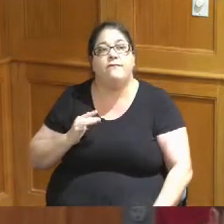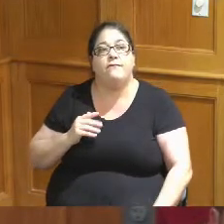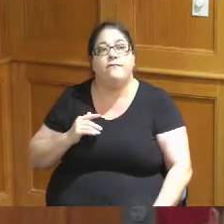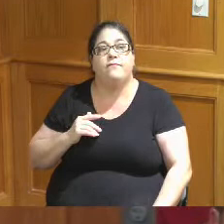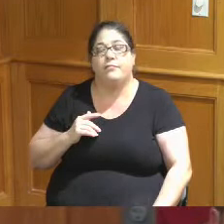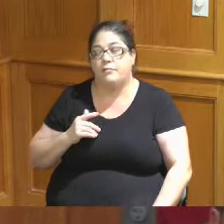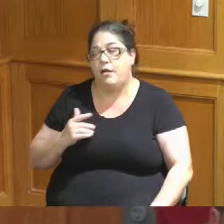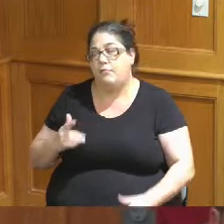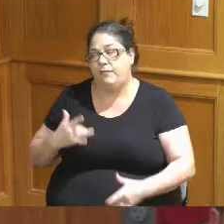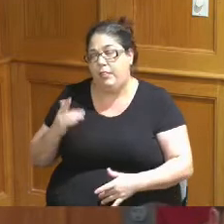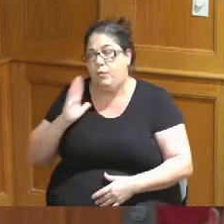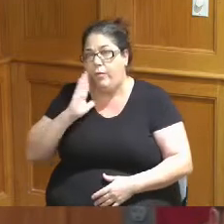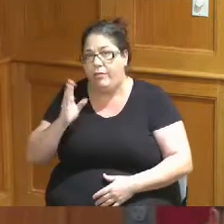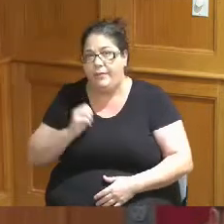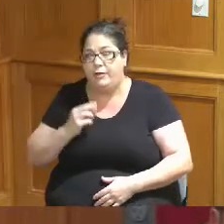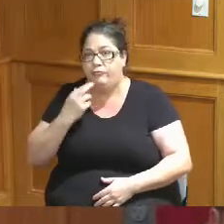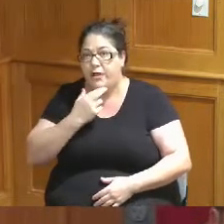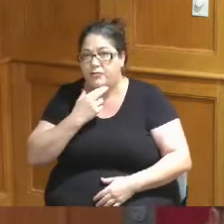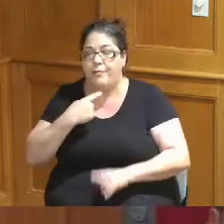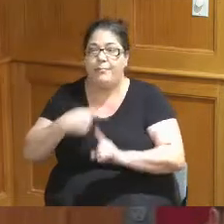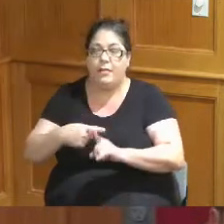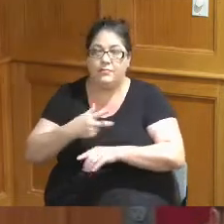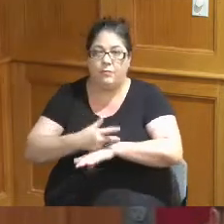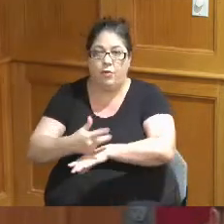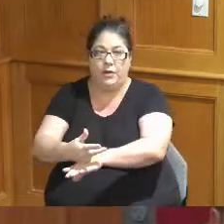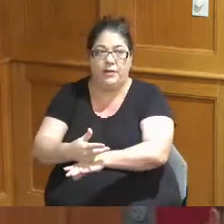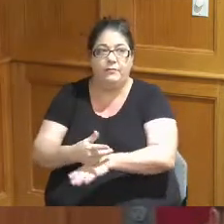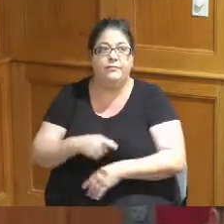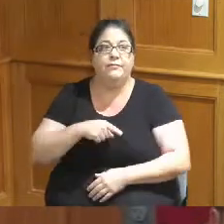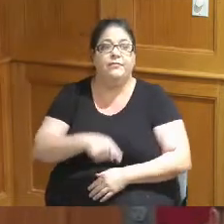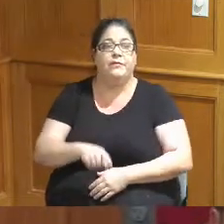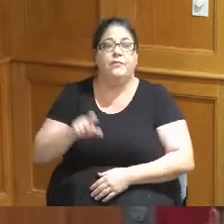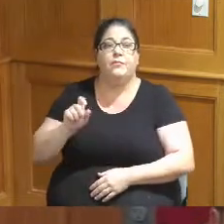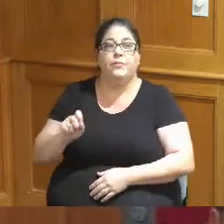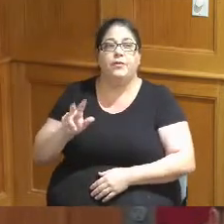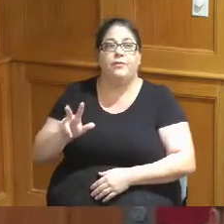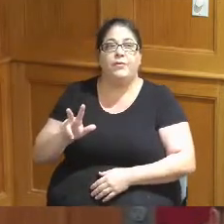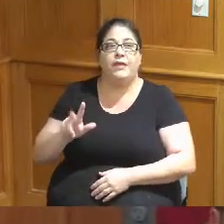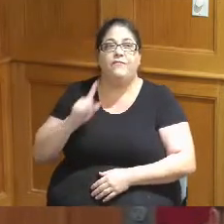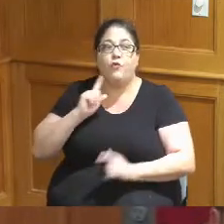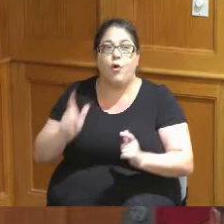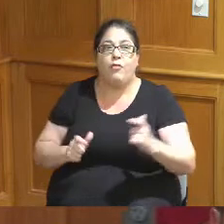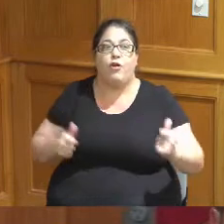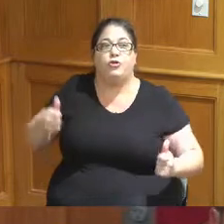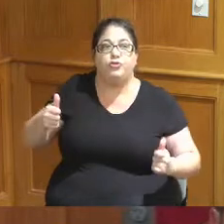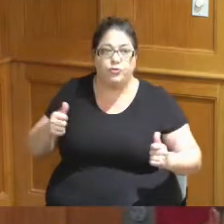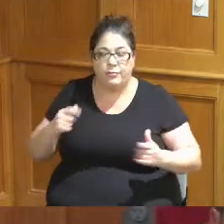restaurant and then a parking lot so this specific little 0.3 Acres would just be for a larger parking lot got it thank you